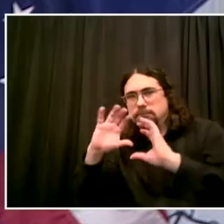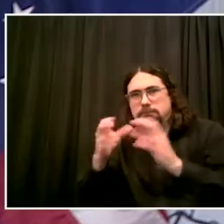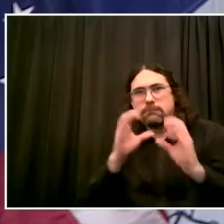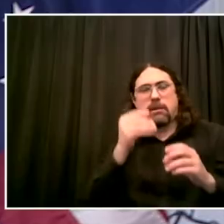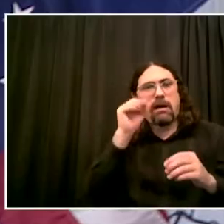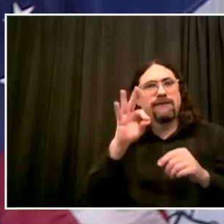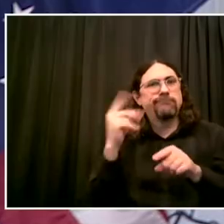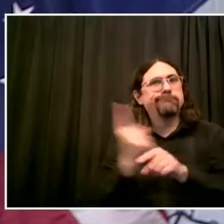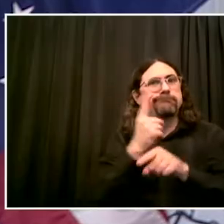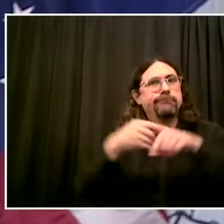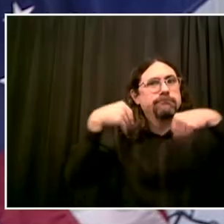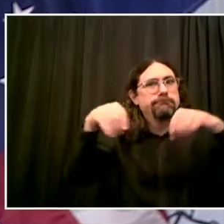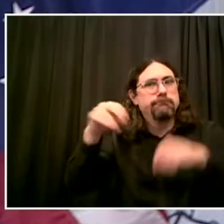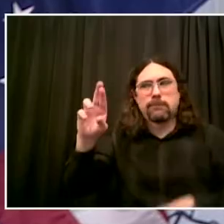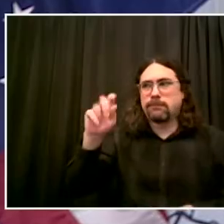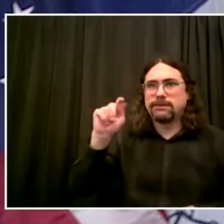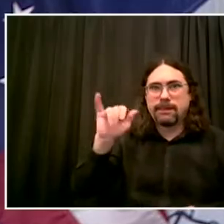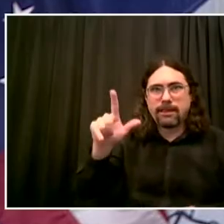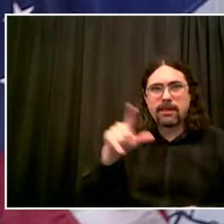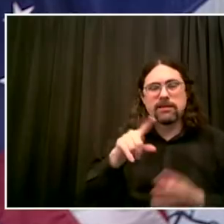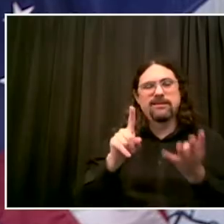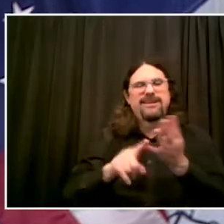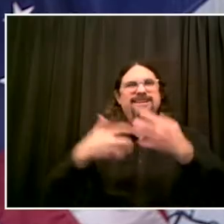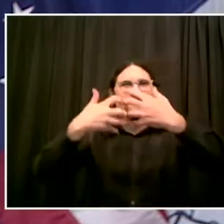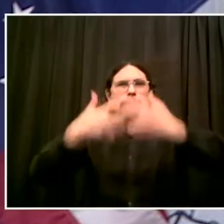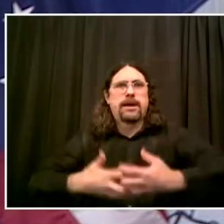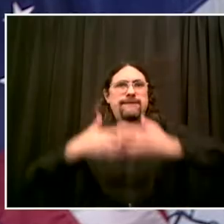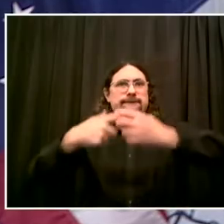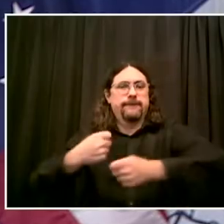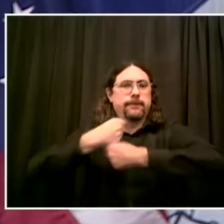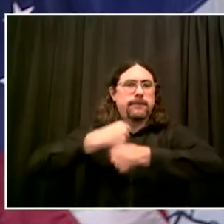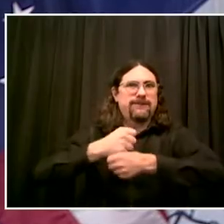CONSIDERED ESSENTIAL. REALLY